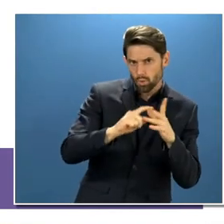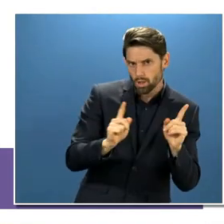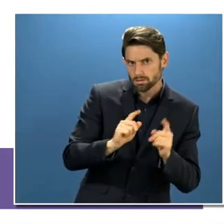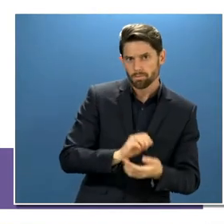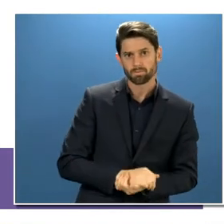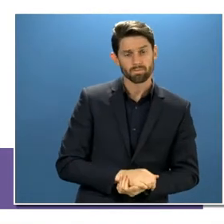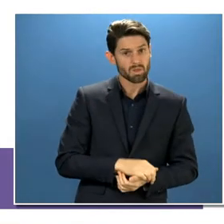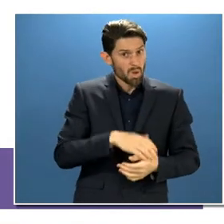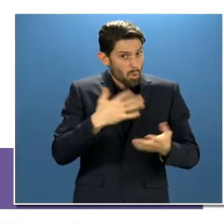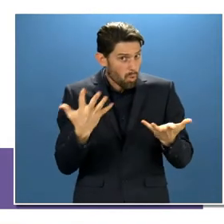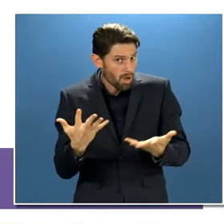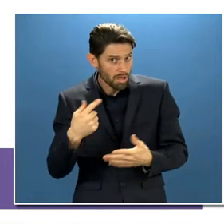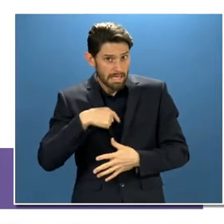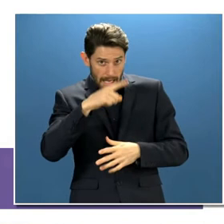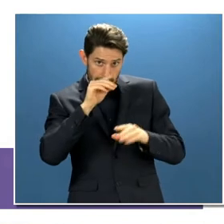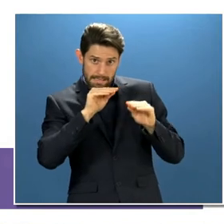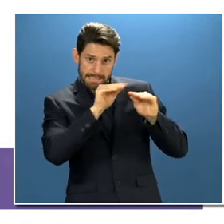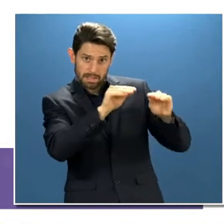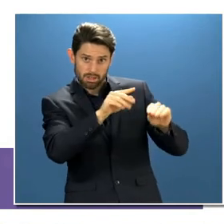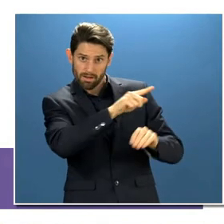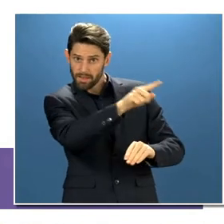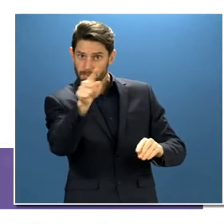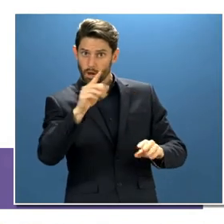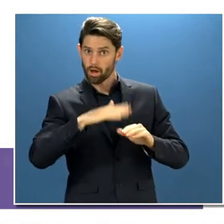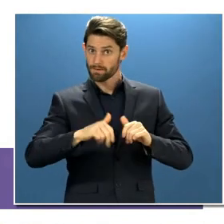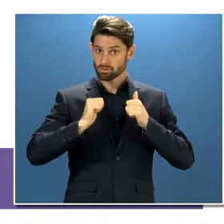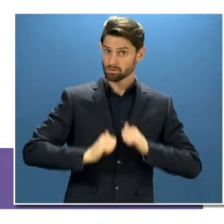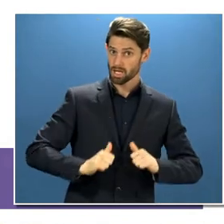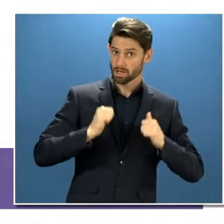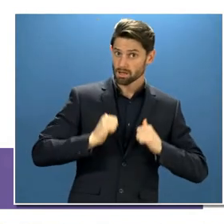We could teach them about some training, so we can train them,